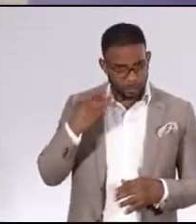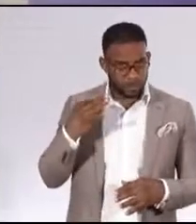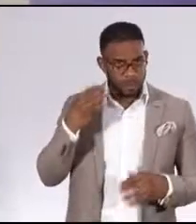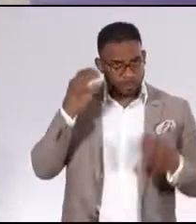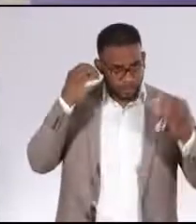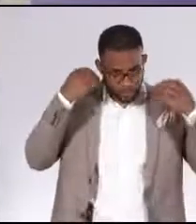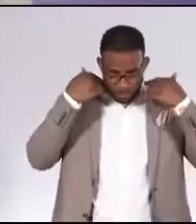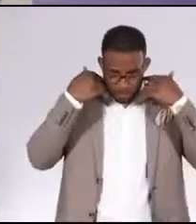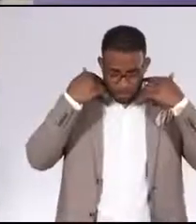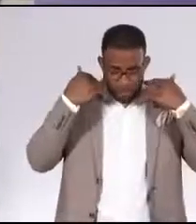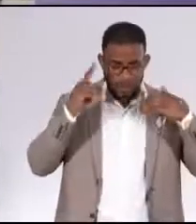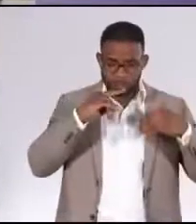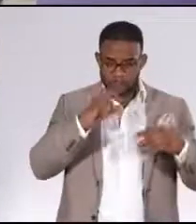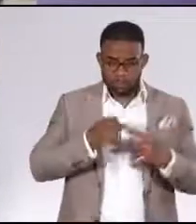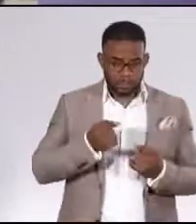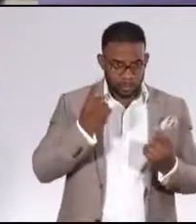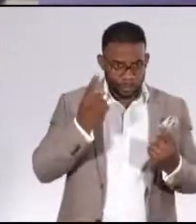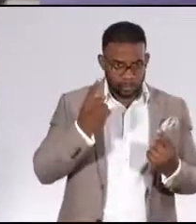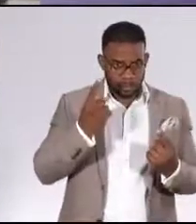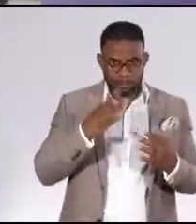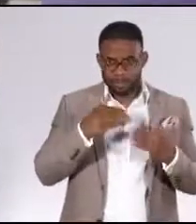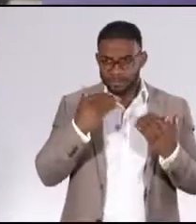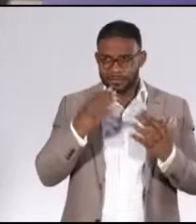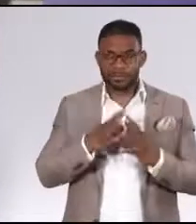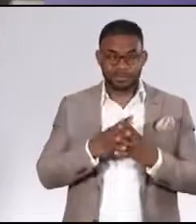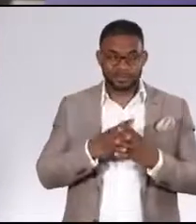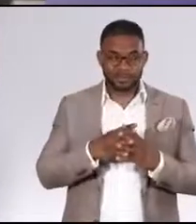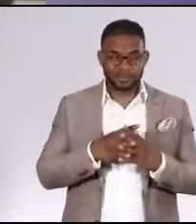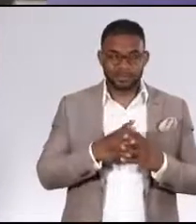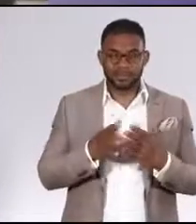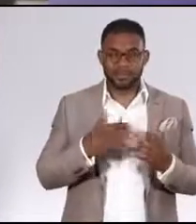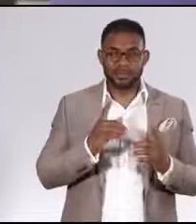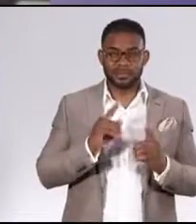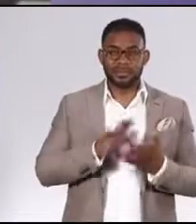pretending to understand the smile, and even going to school without my hearing aid.